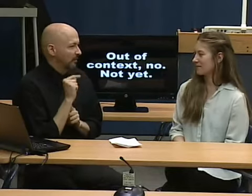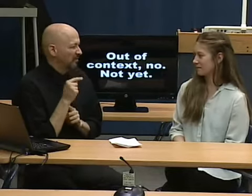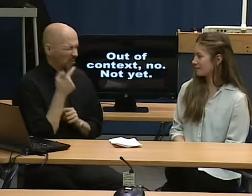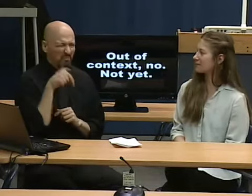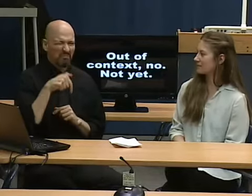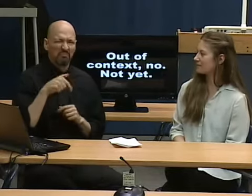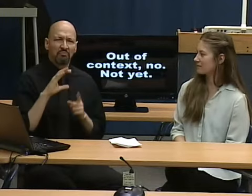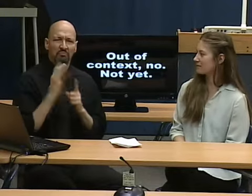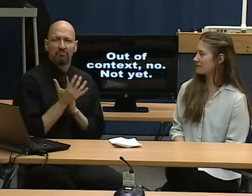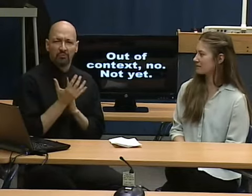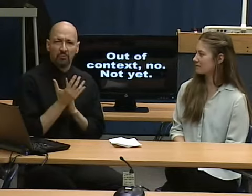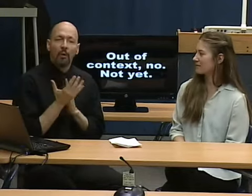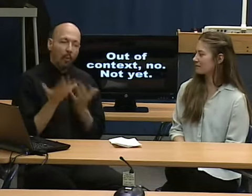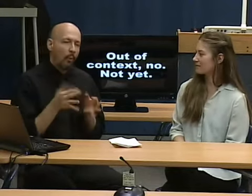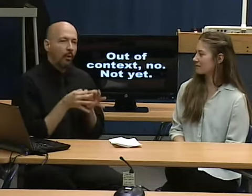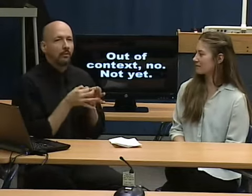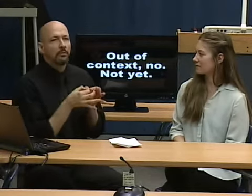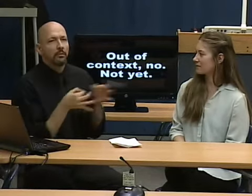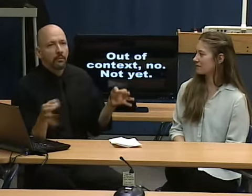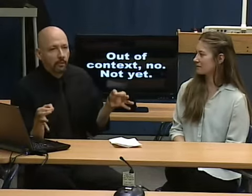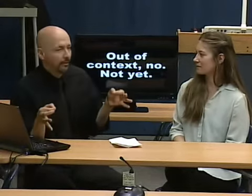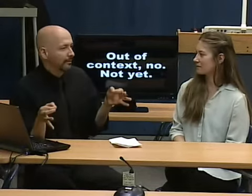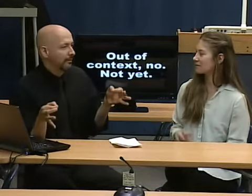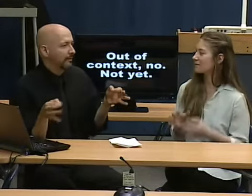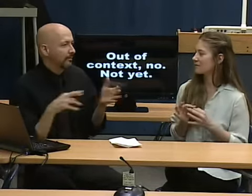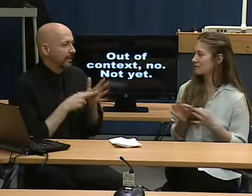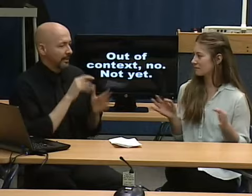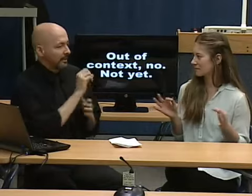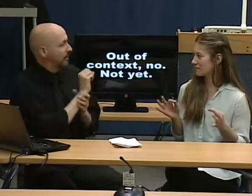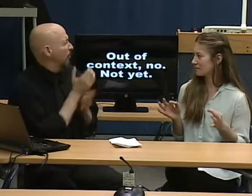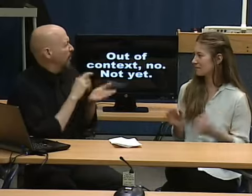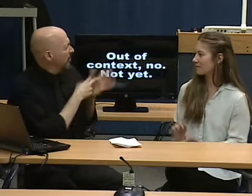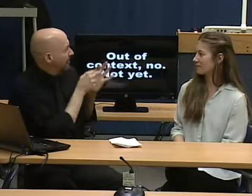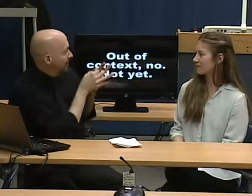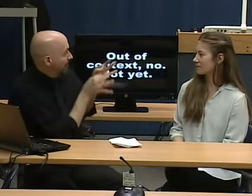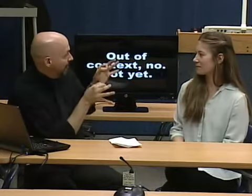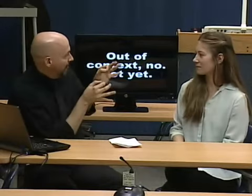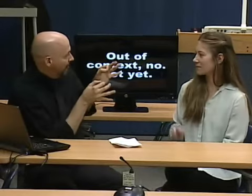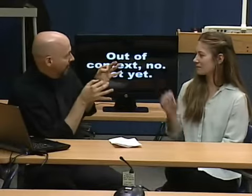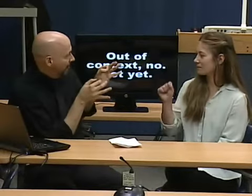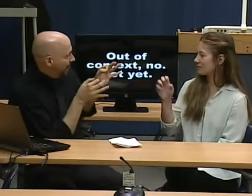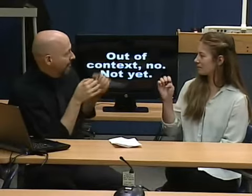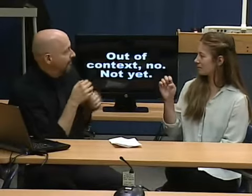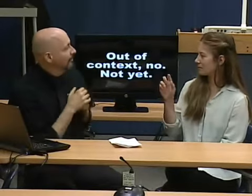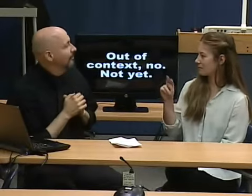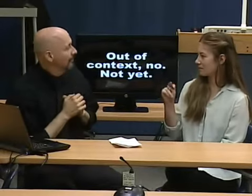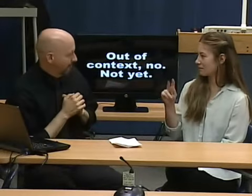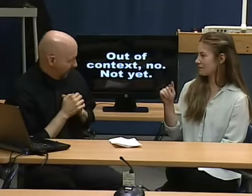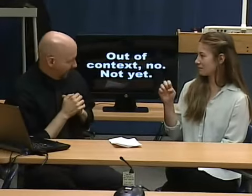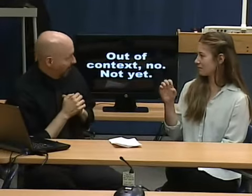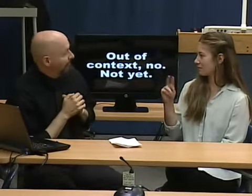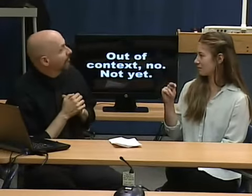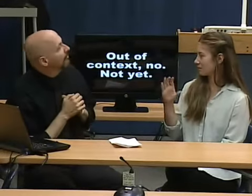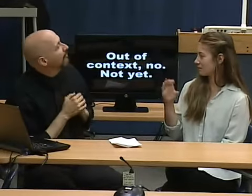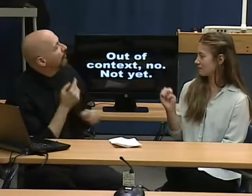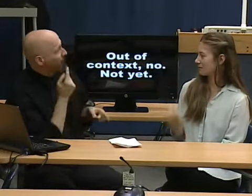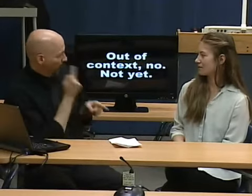For in here, we'll sign it like this. Or like this. What does this sign mean? S-E-N-T-E-N-C-E